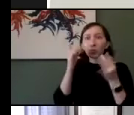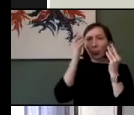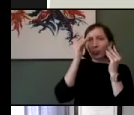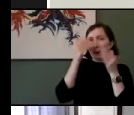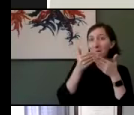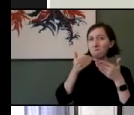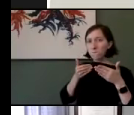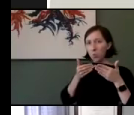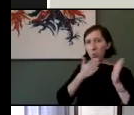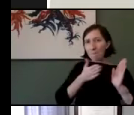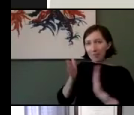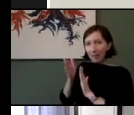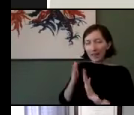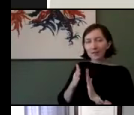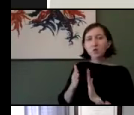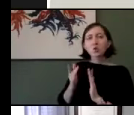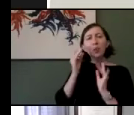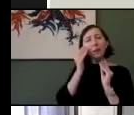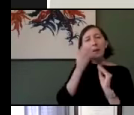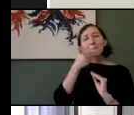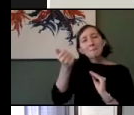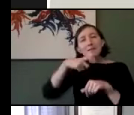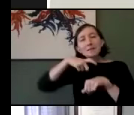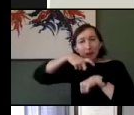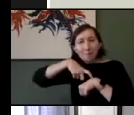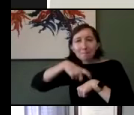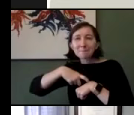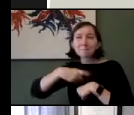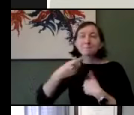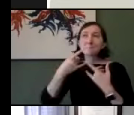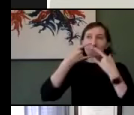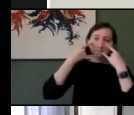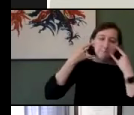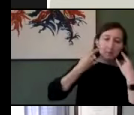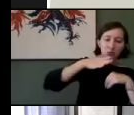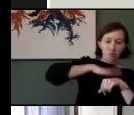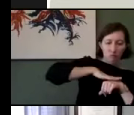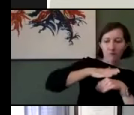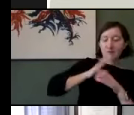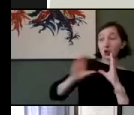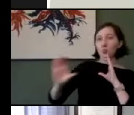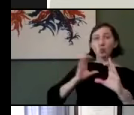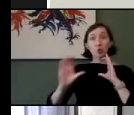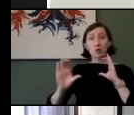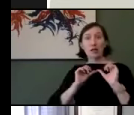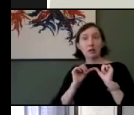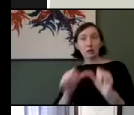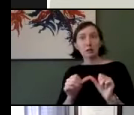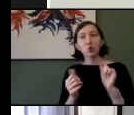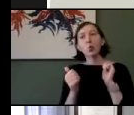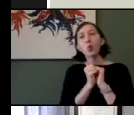of prioritizing the times you wear them.